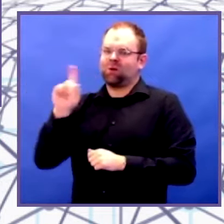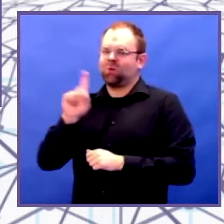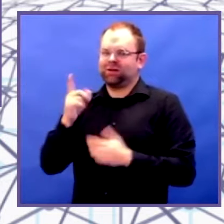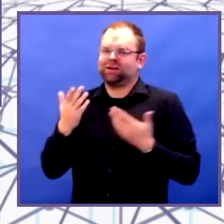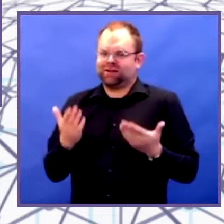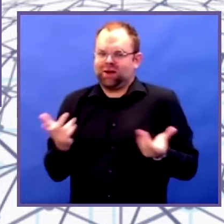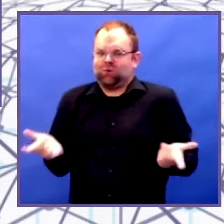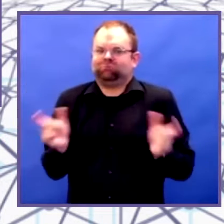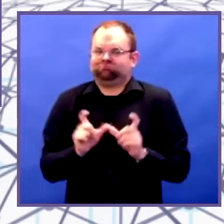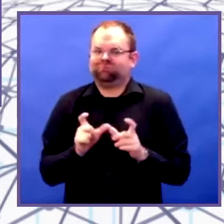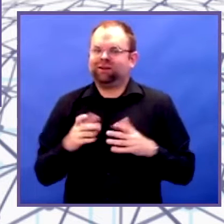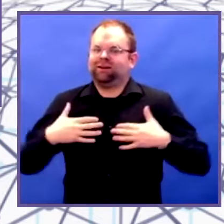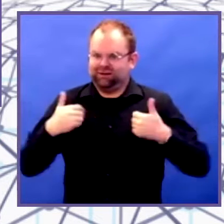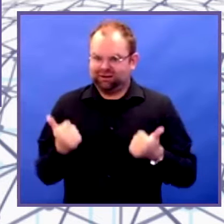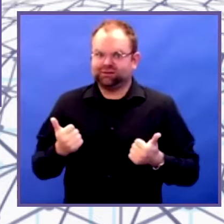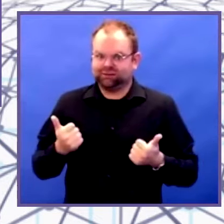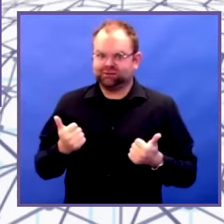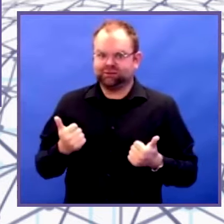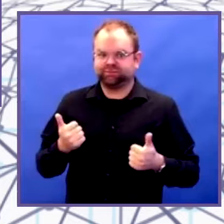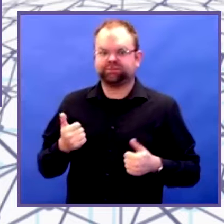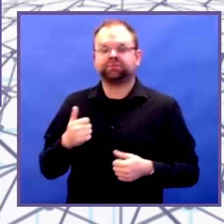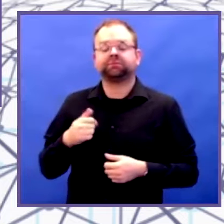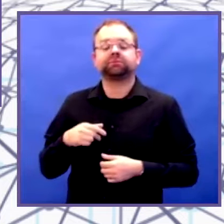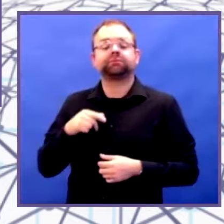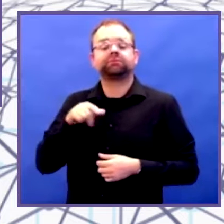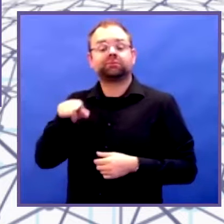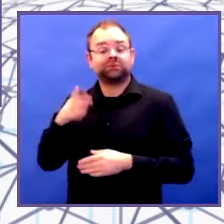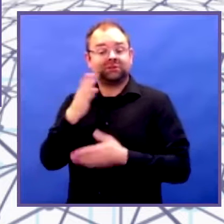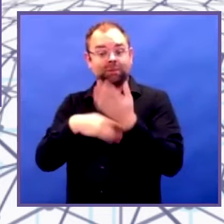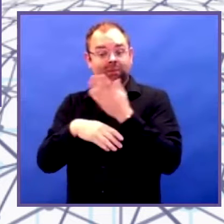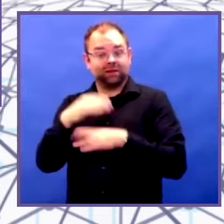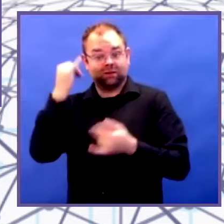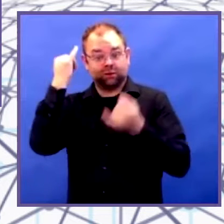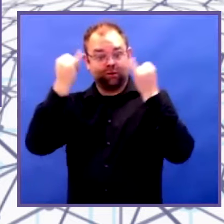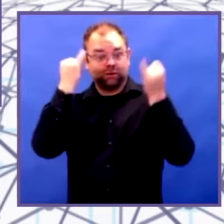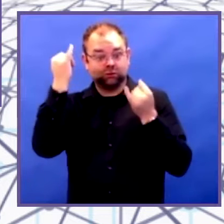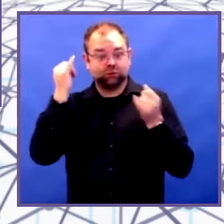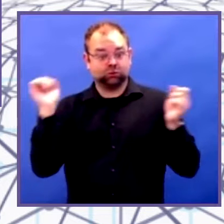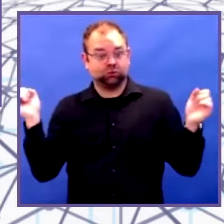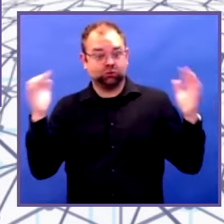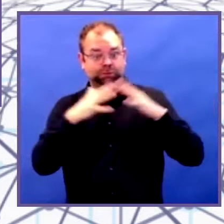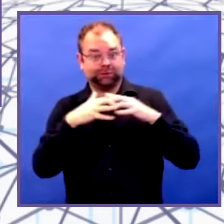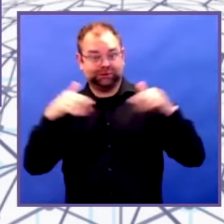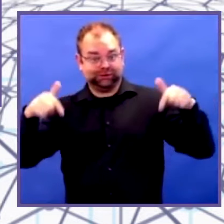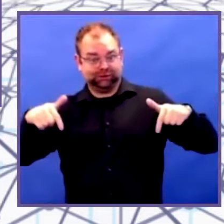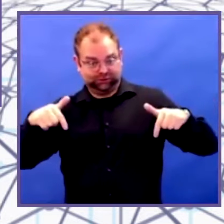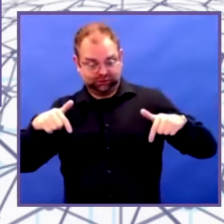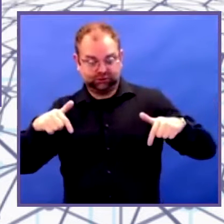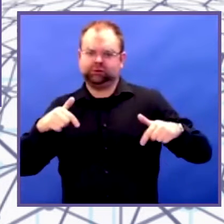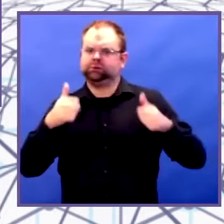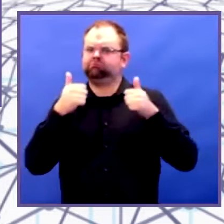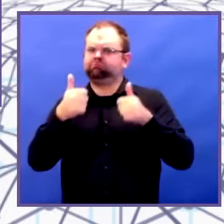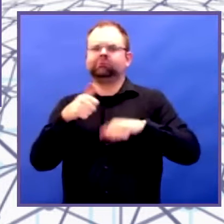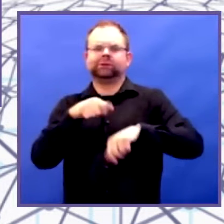So, firstly, the range of assistive products available on the open market has increased dramatically.